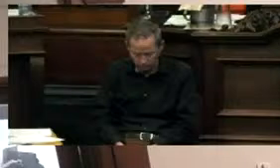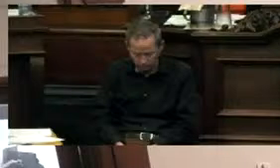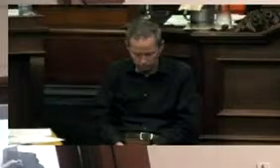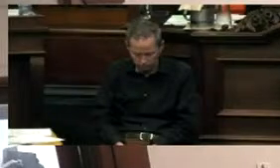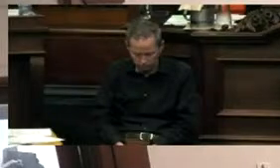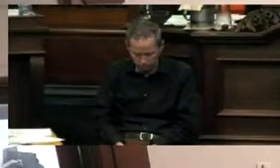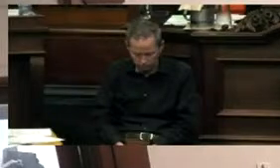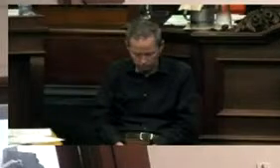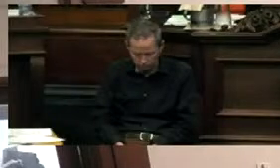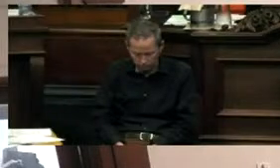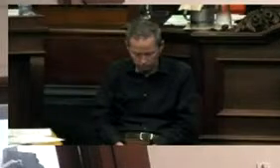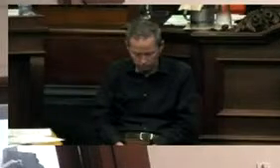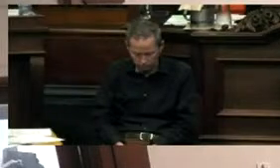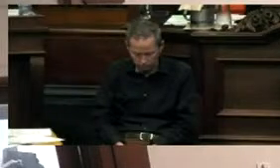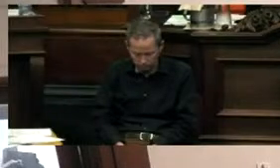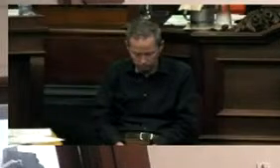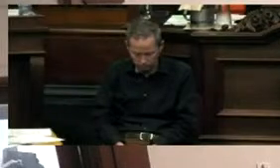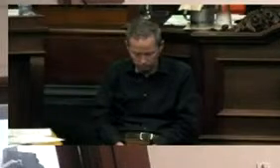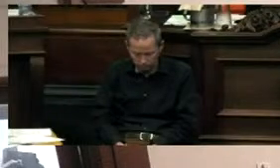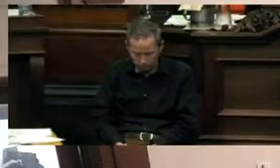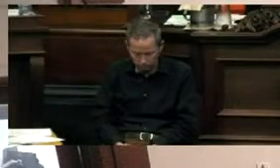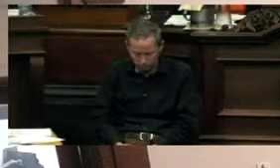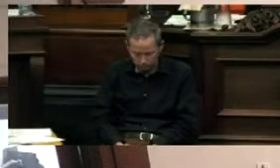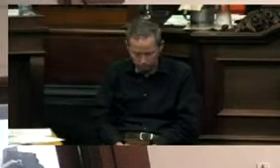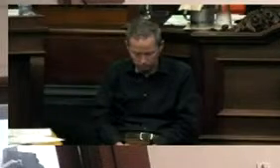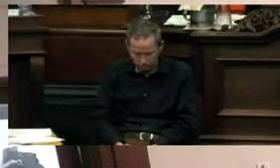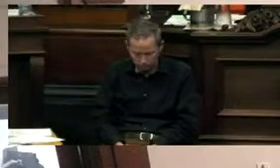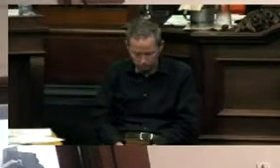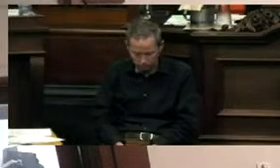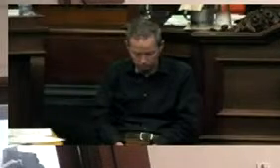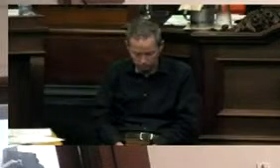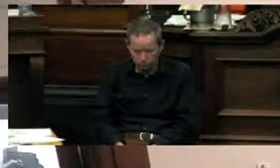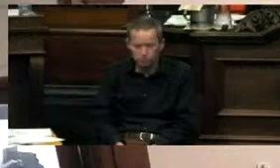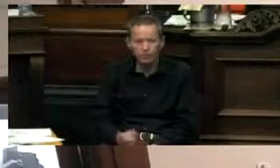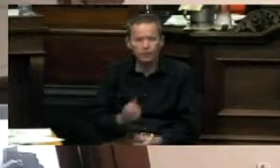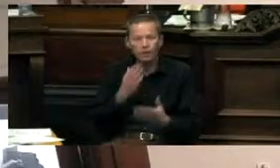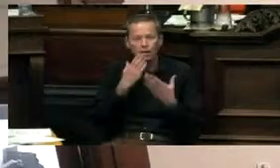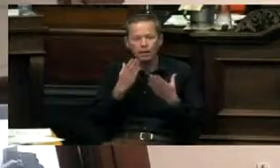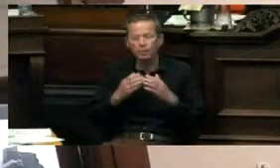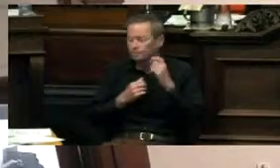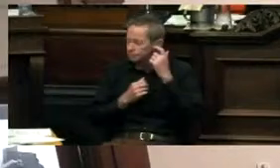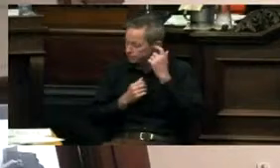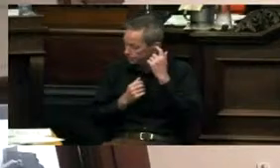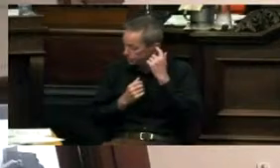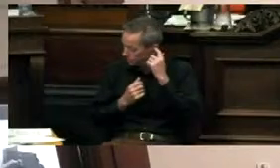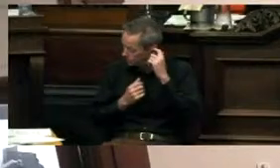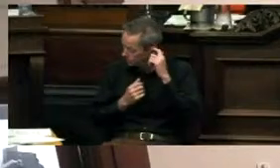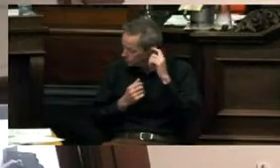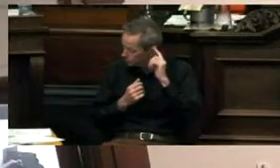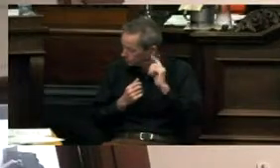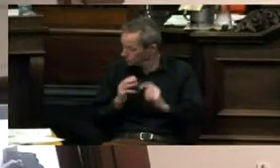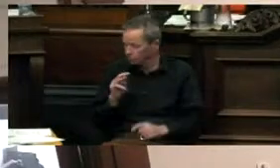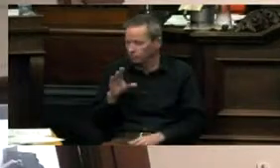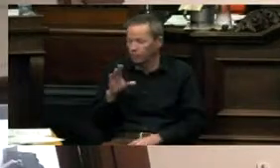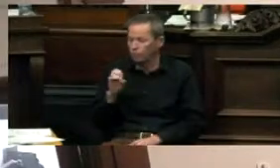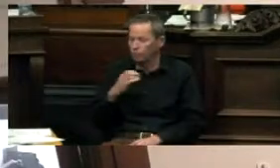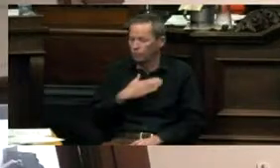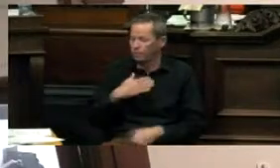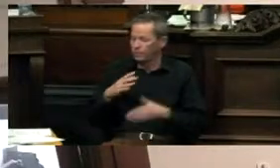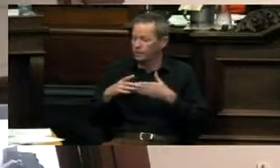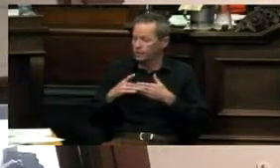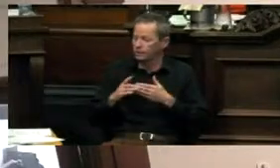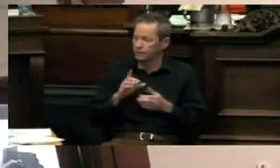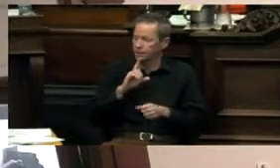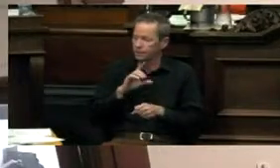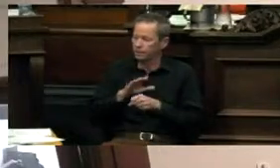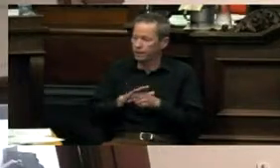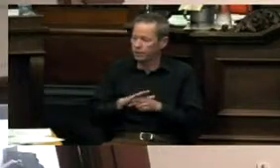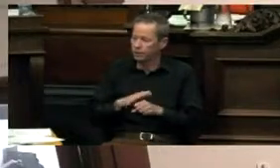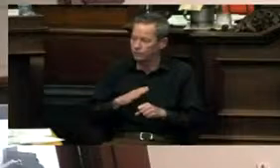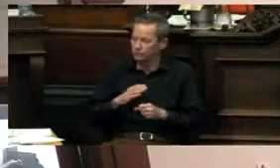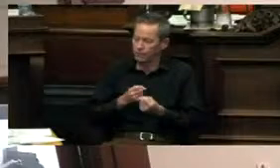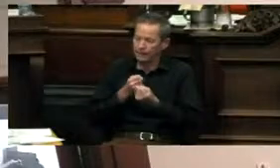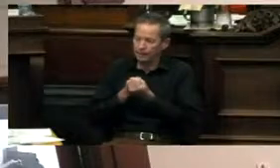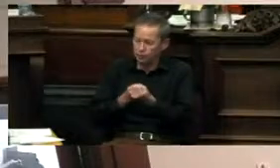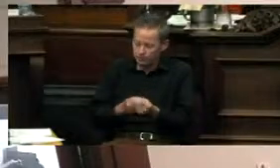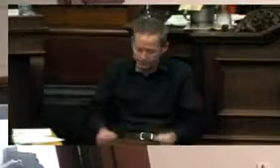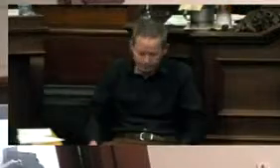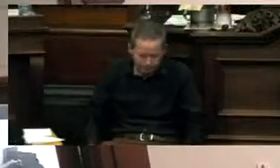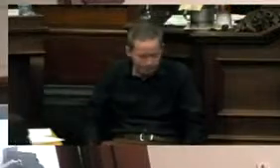Rochester. Thank you. Council